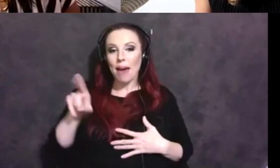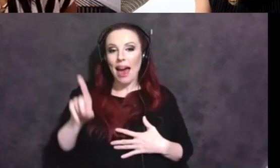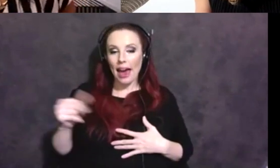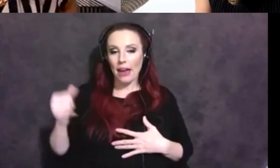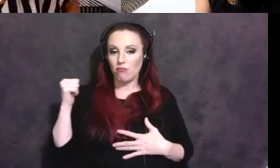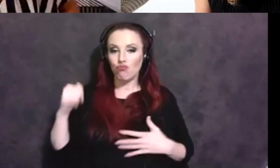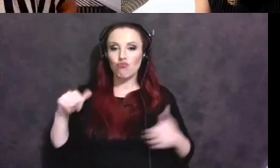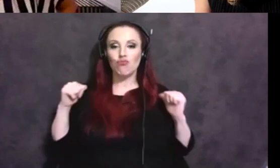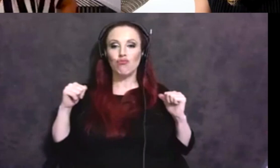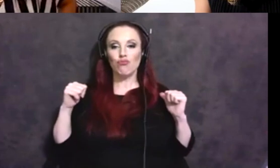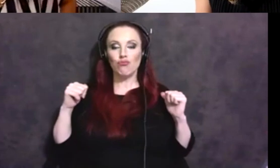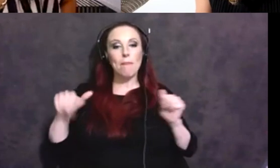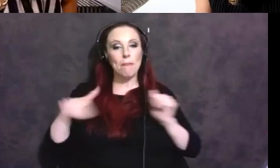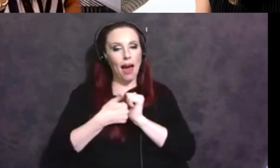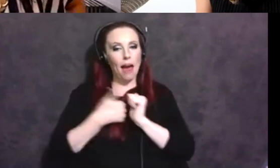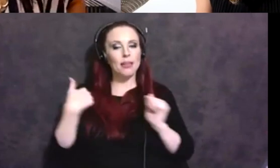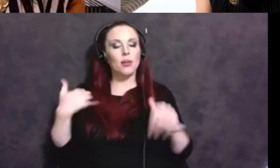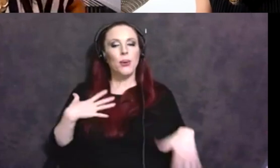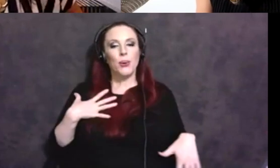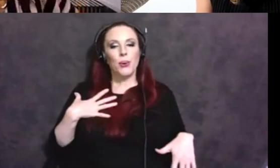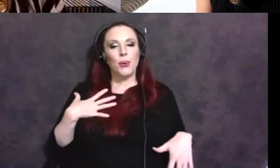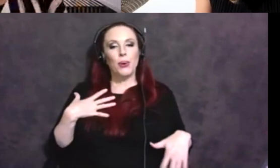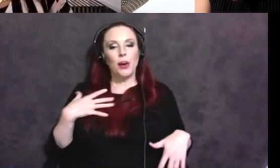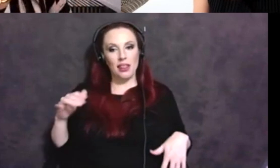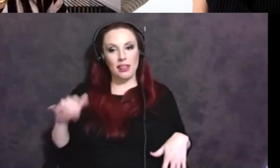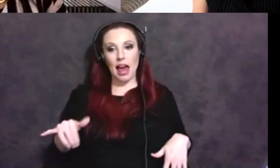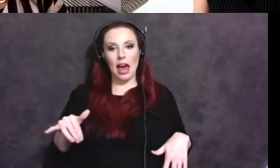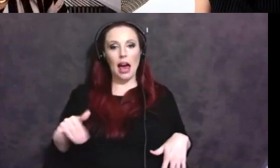cover my face with lavender throughout the course of the day because it smells nice and